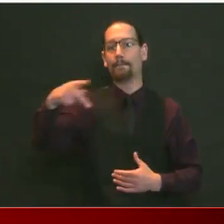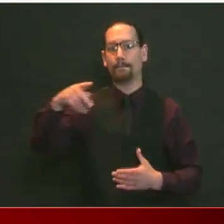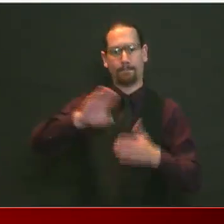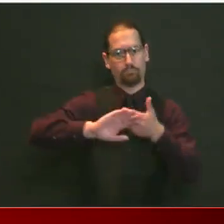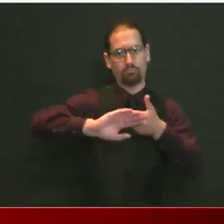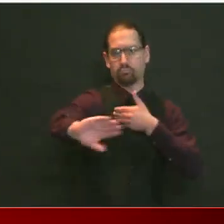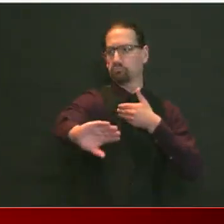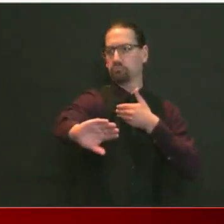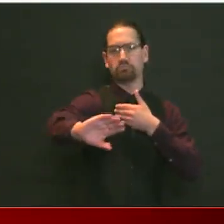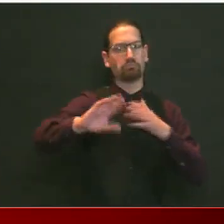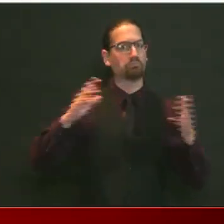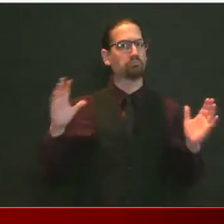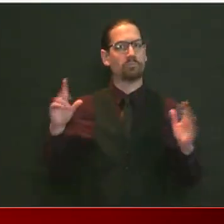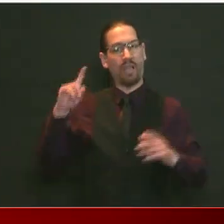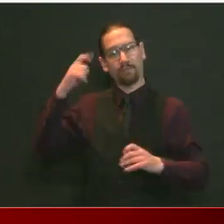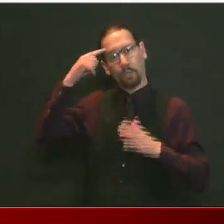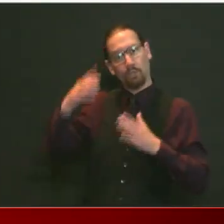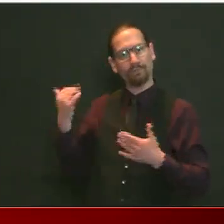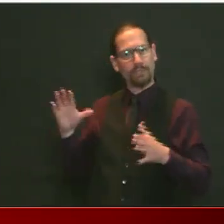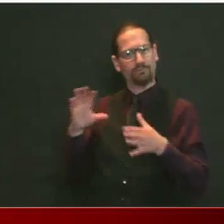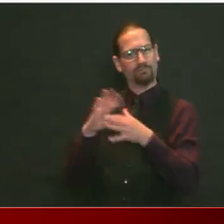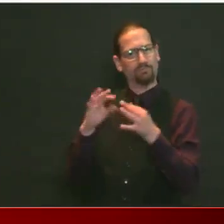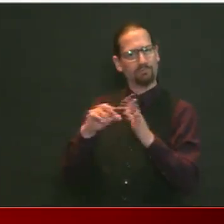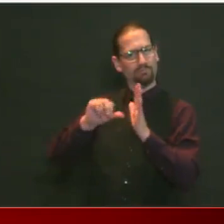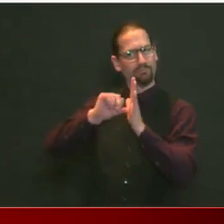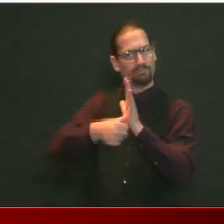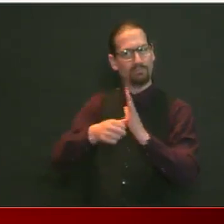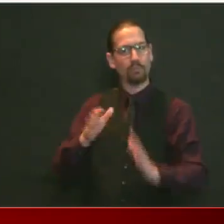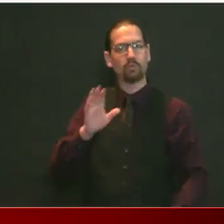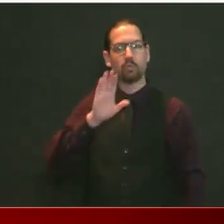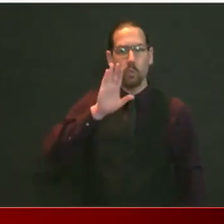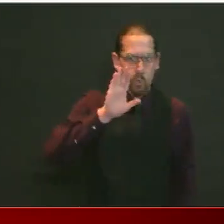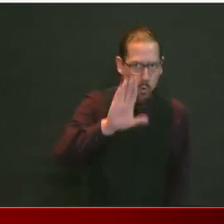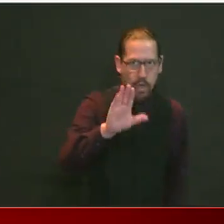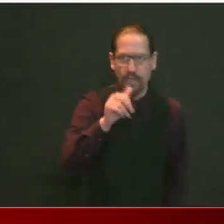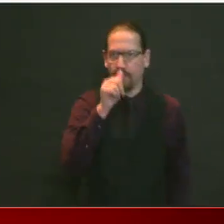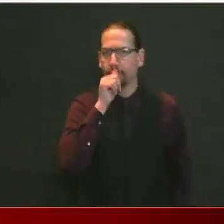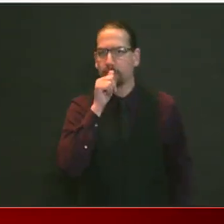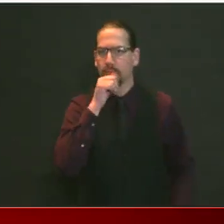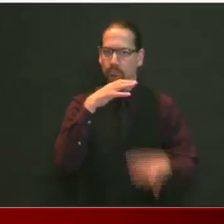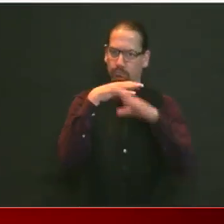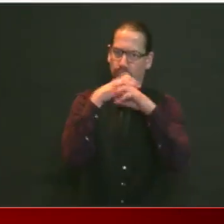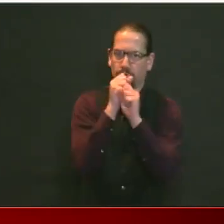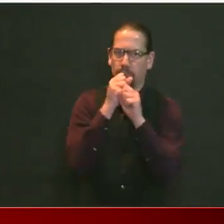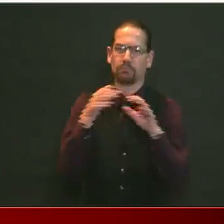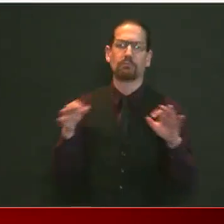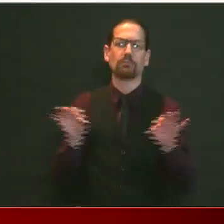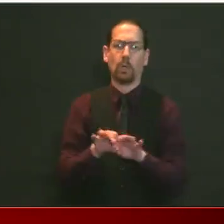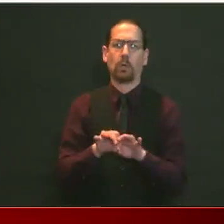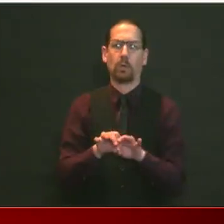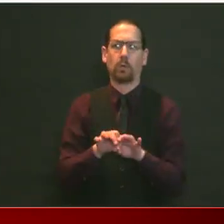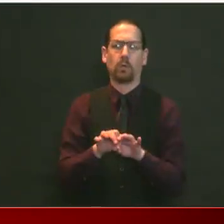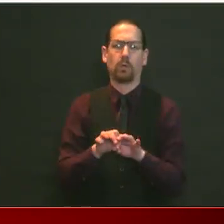WITH THIS APP. CRUSHCOVIDRI. IT IS COMPLETELY SEPARATE. AS WE MENTIONED AND THE GOVERNOR